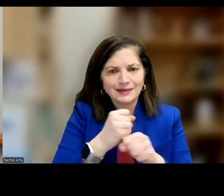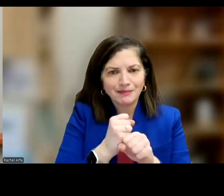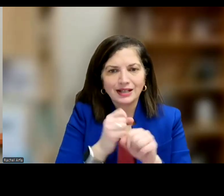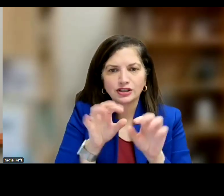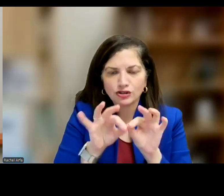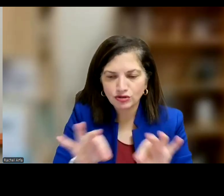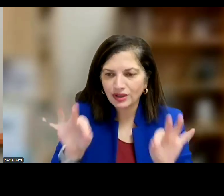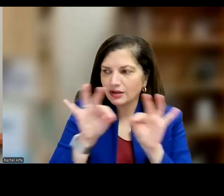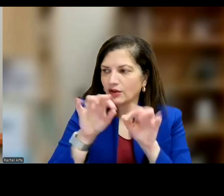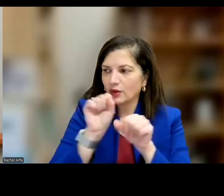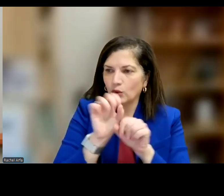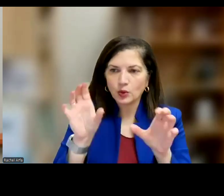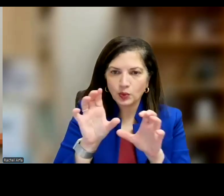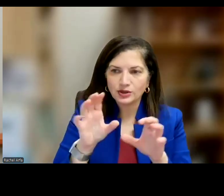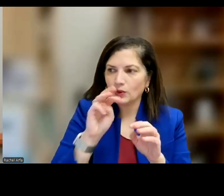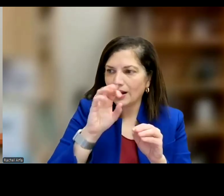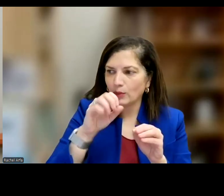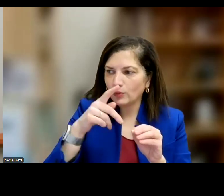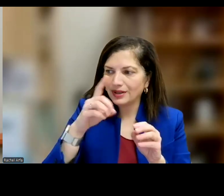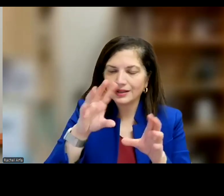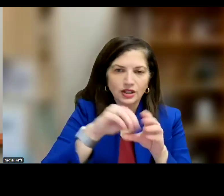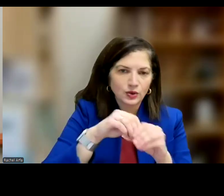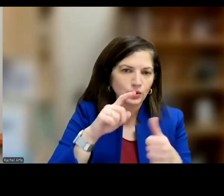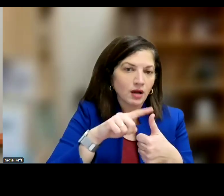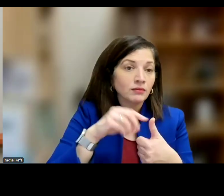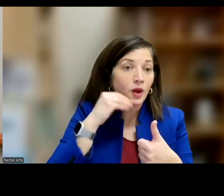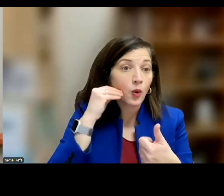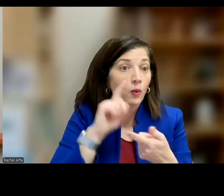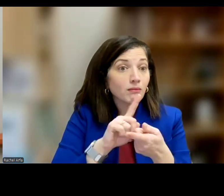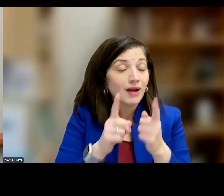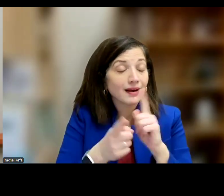13:05:21 can live in our 77 13:05:24 neighborhoods. This makes the